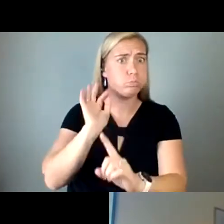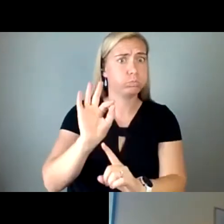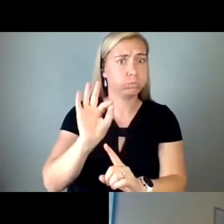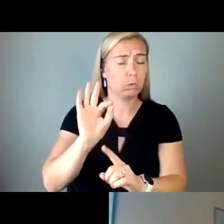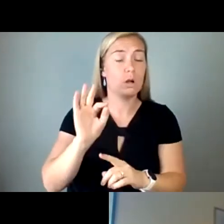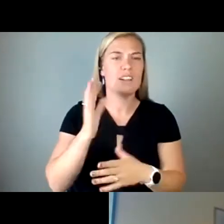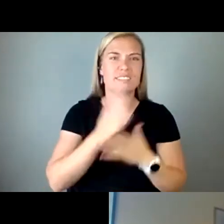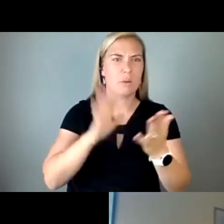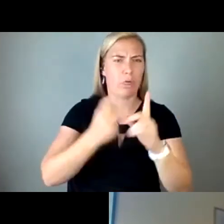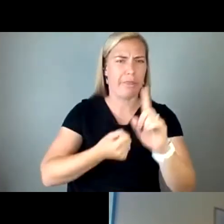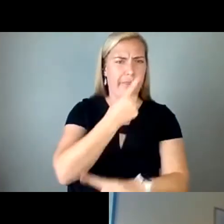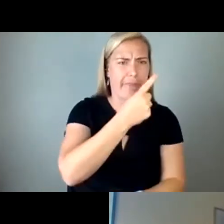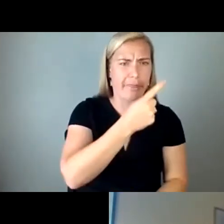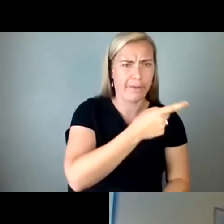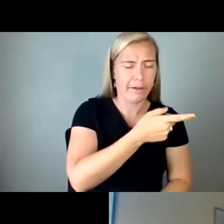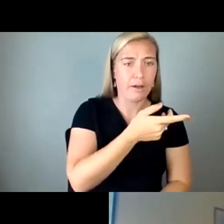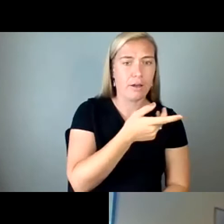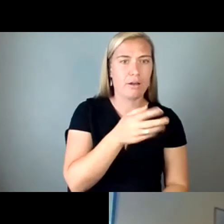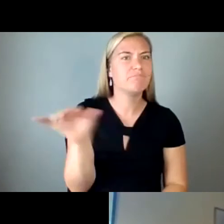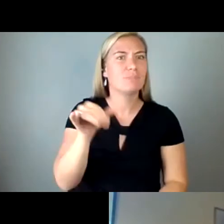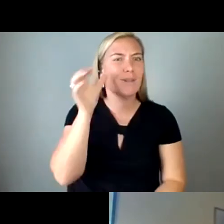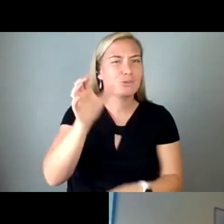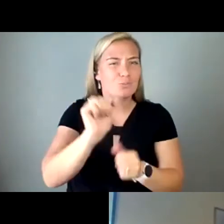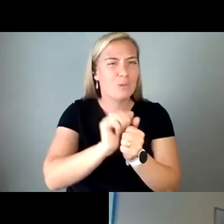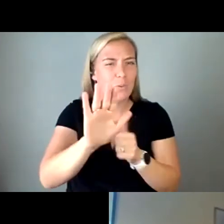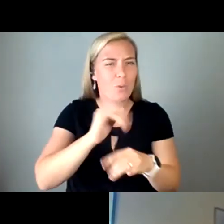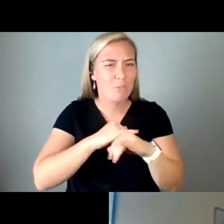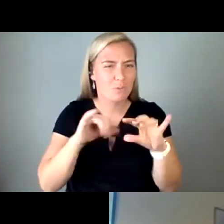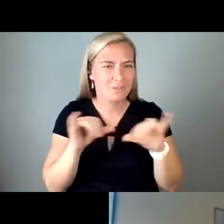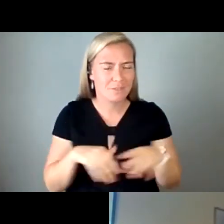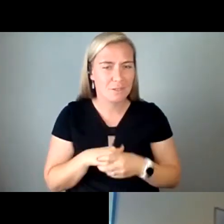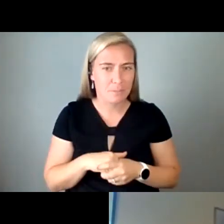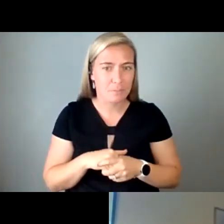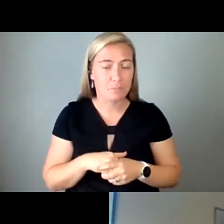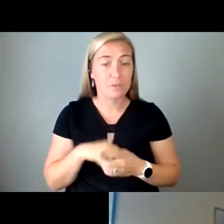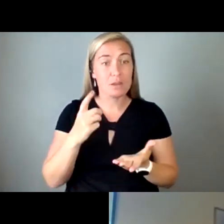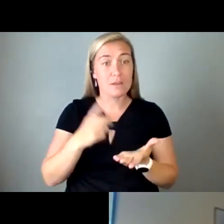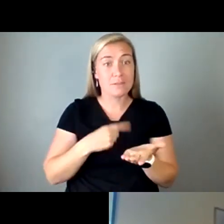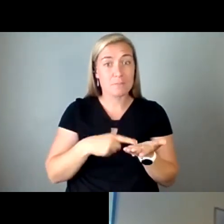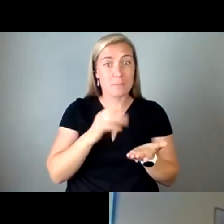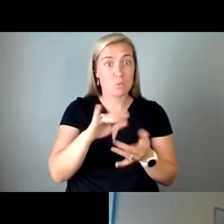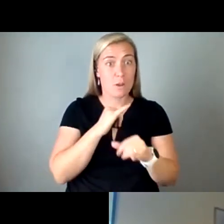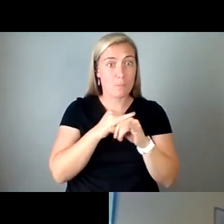immune responses that they develop choose targets that actually will be able to neutralize the virus.